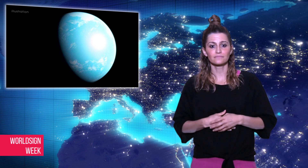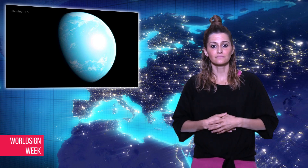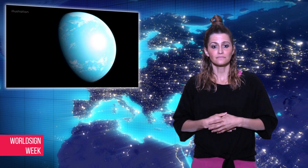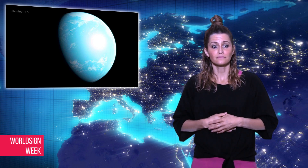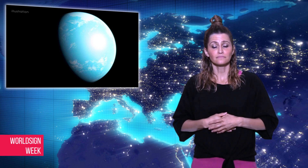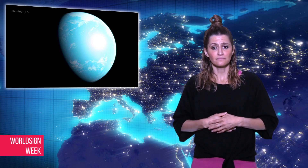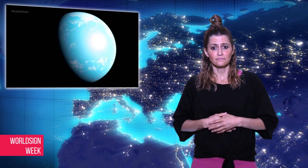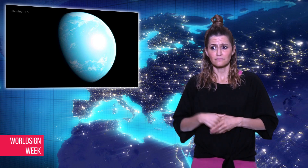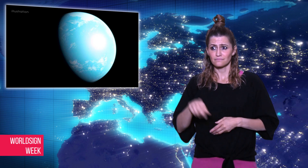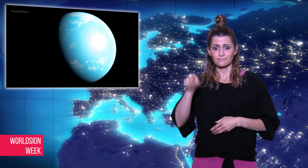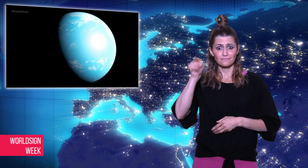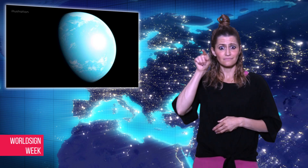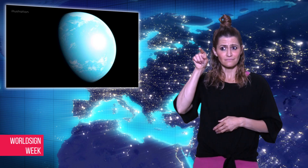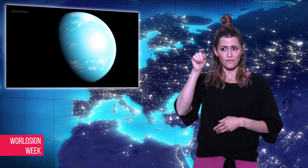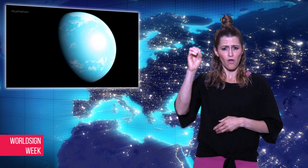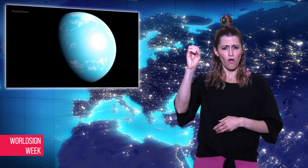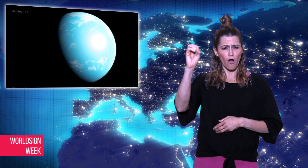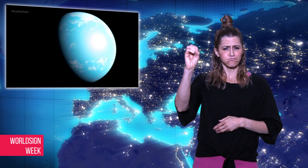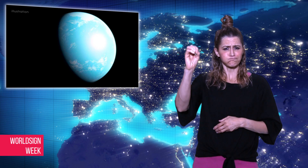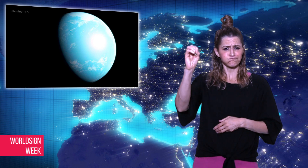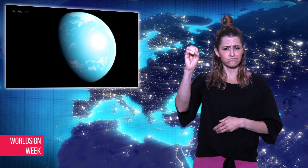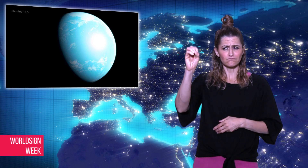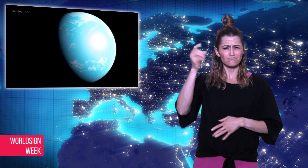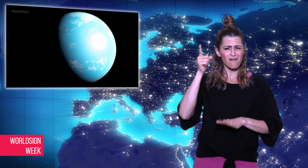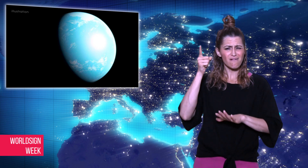from our planet, Earth.